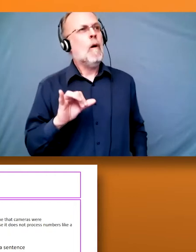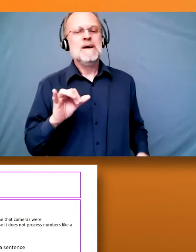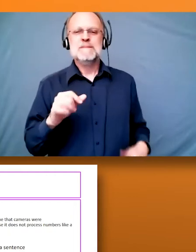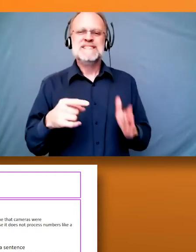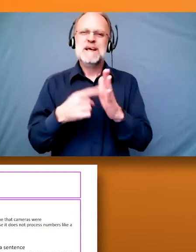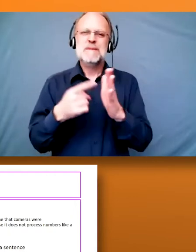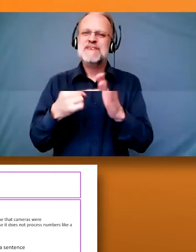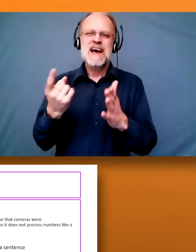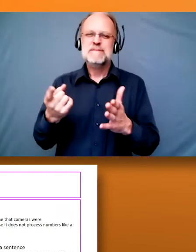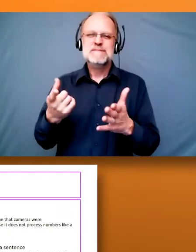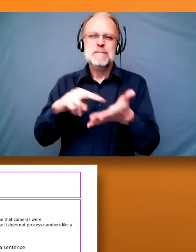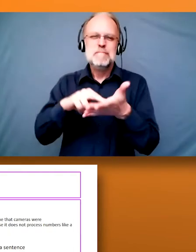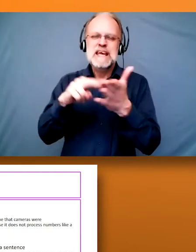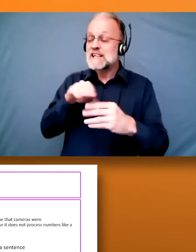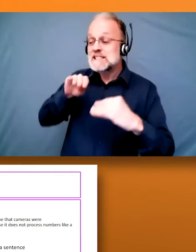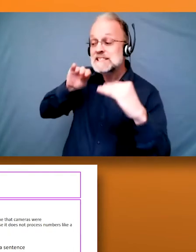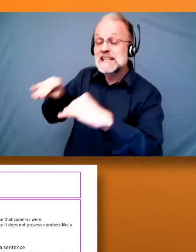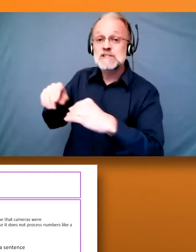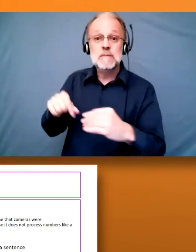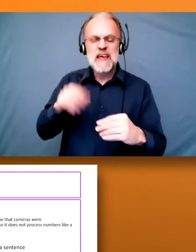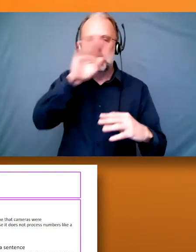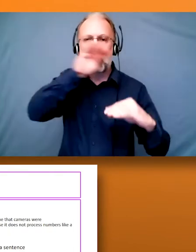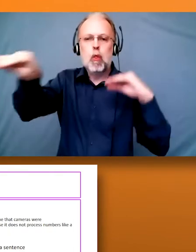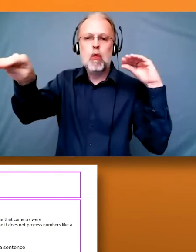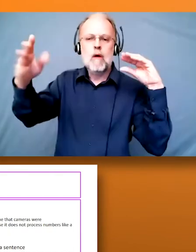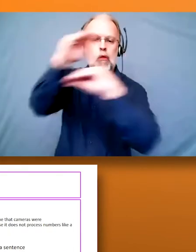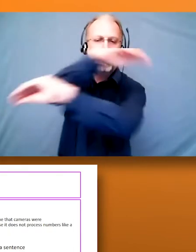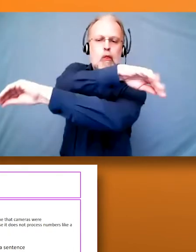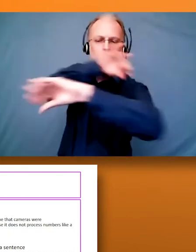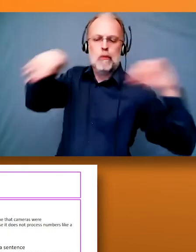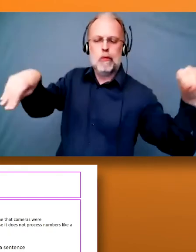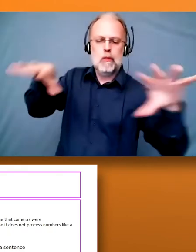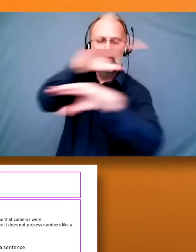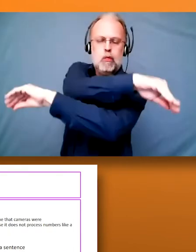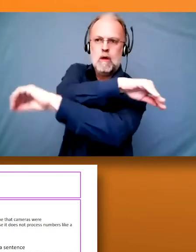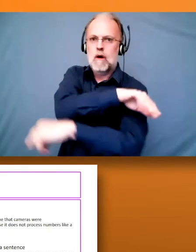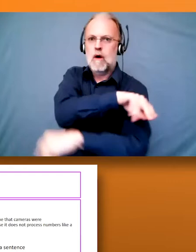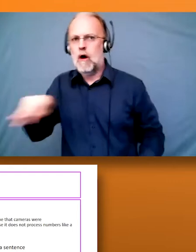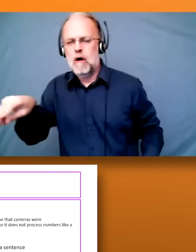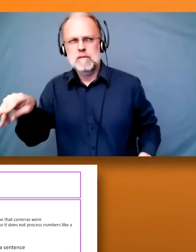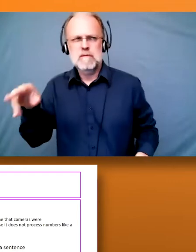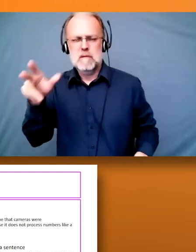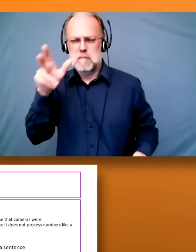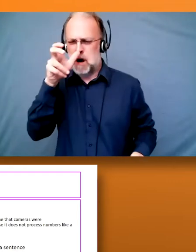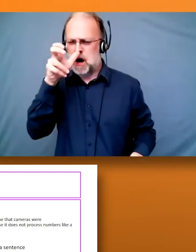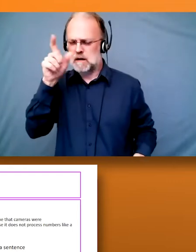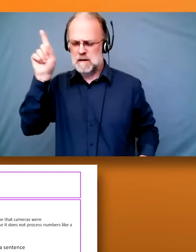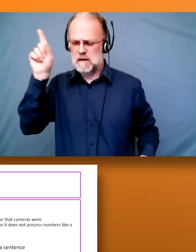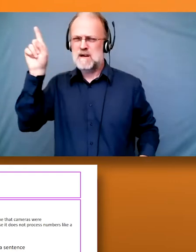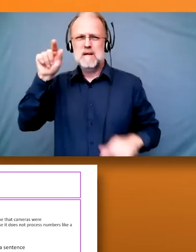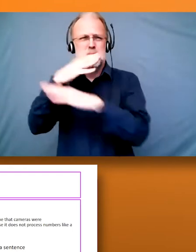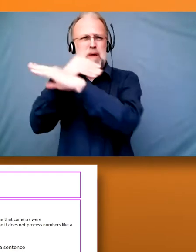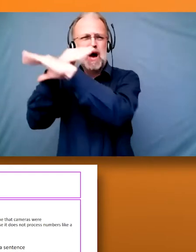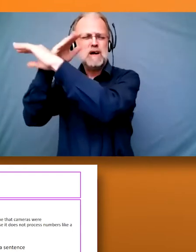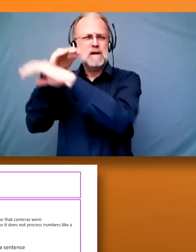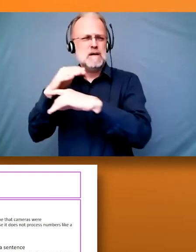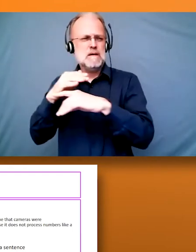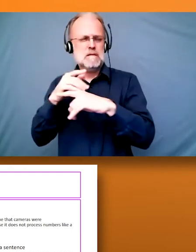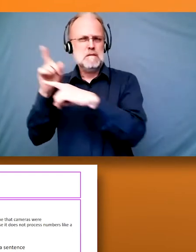is sometimes the words go into the wrong category when their brain is organizing it, so then when they go to retrieve it, it's much harder to retrieve